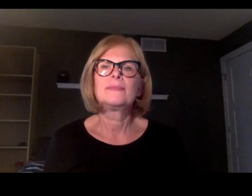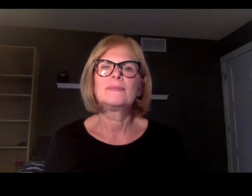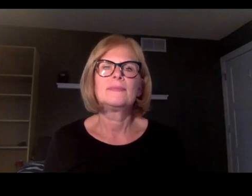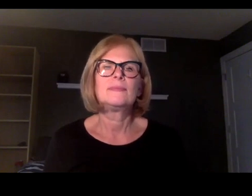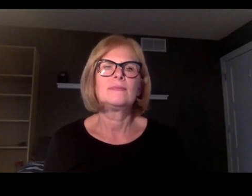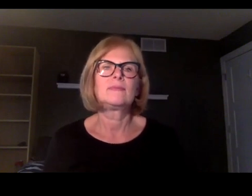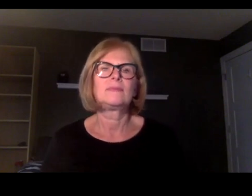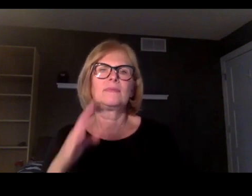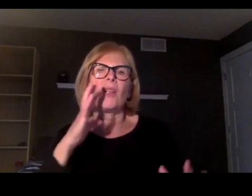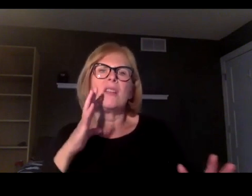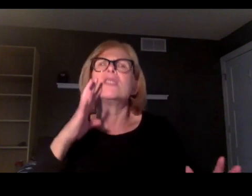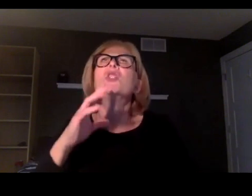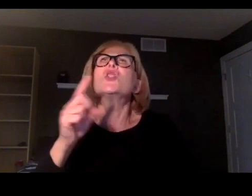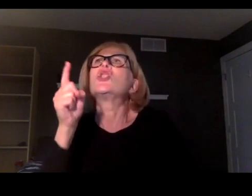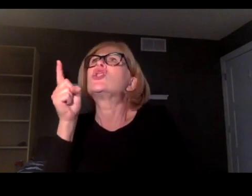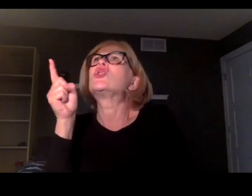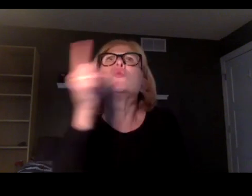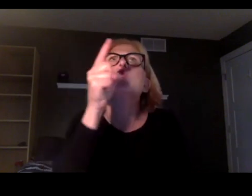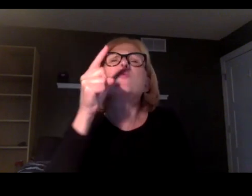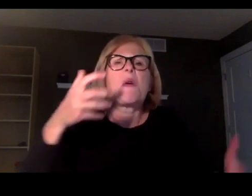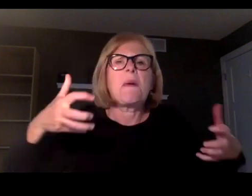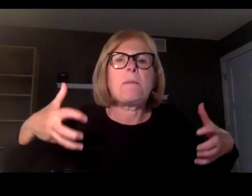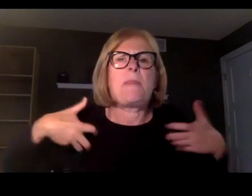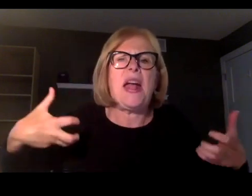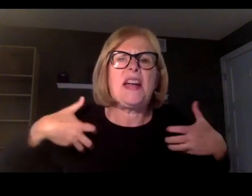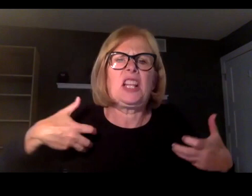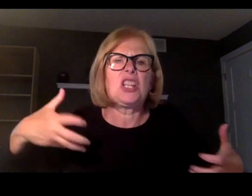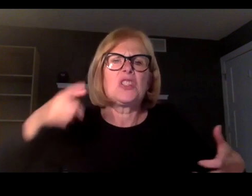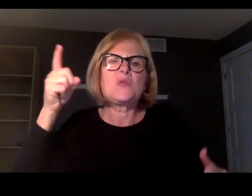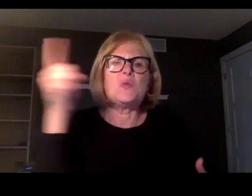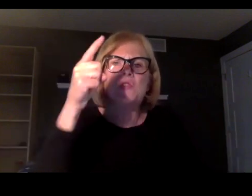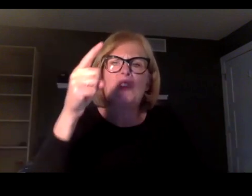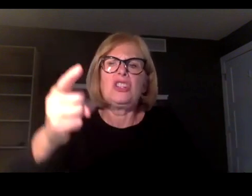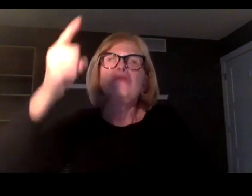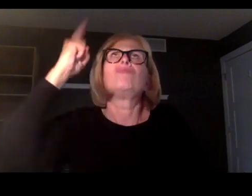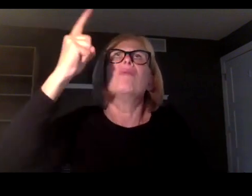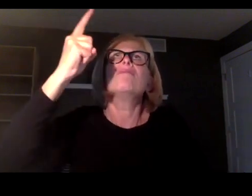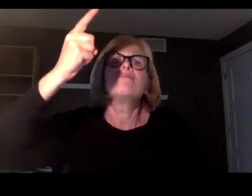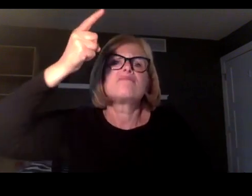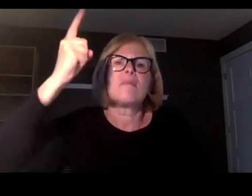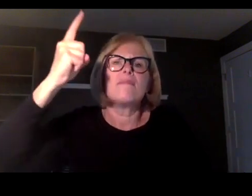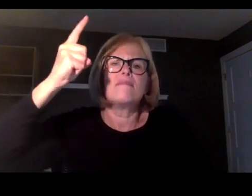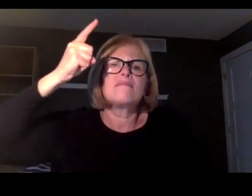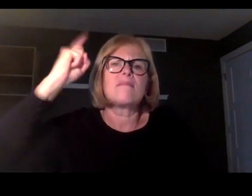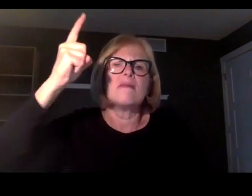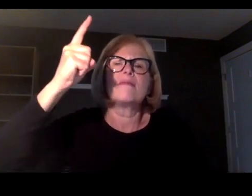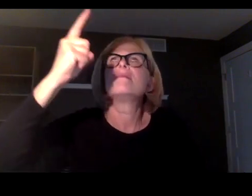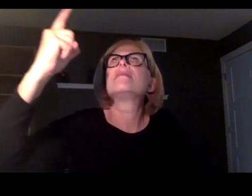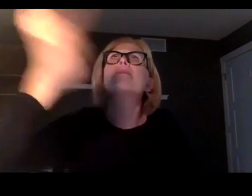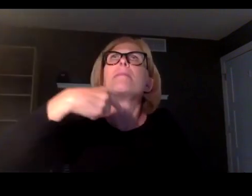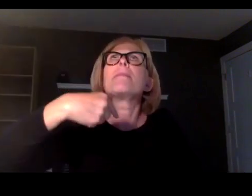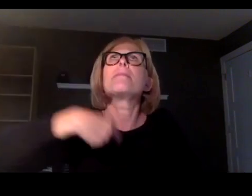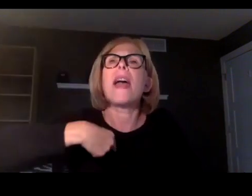"You monkeys, you!" he said, shaking a finger at them, "you give me my caps."